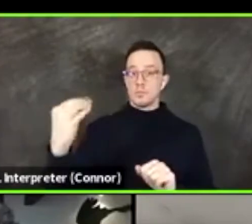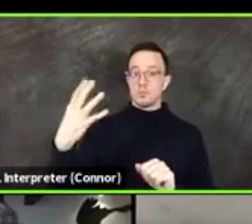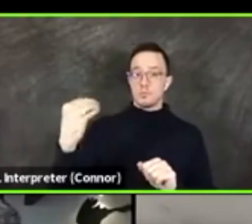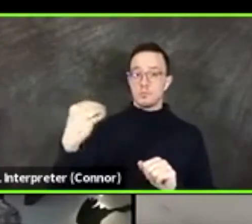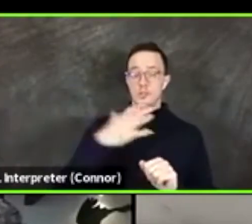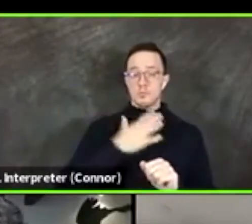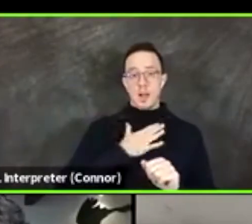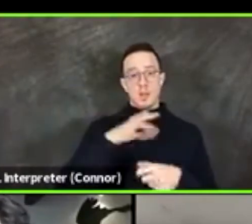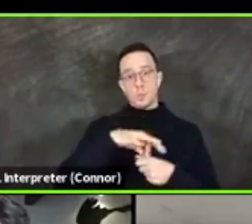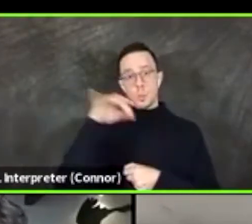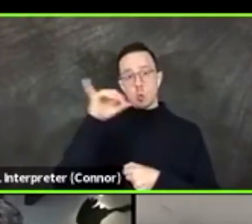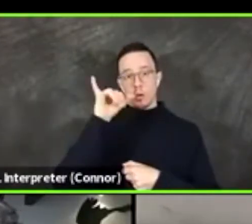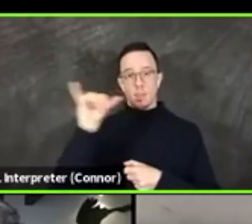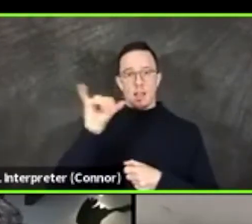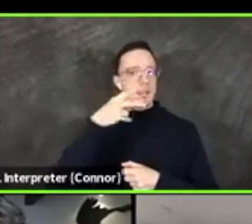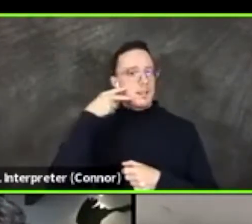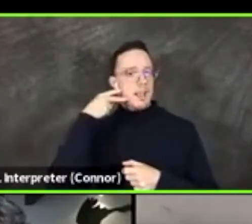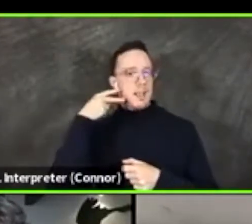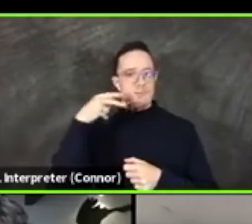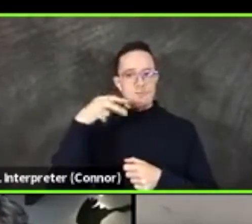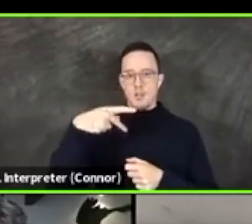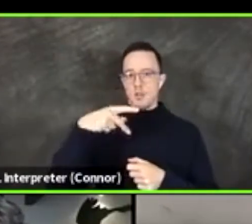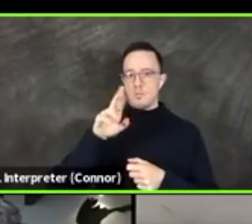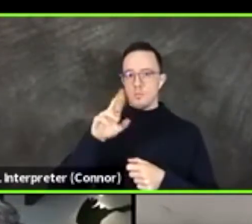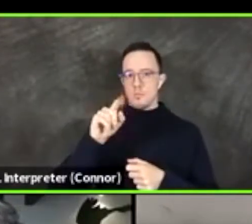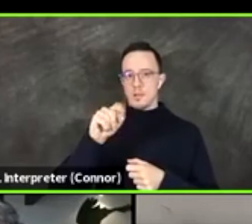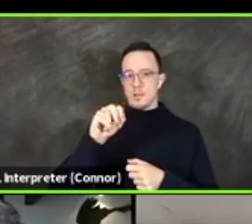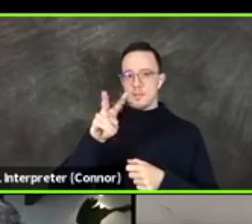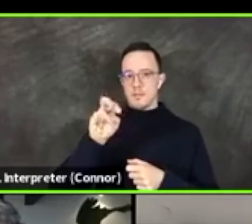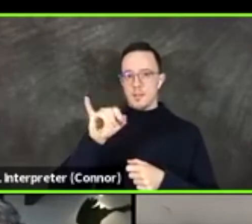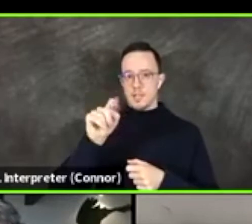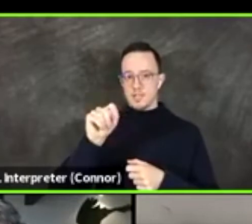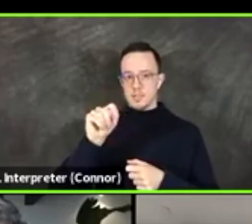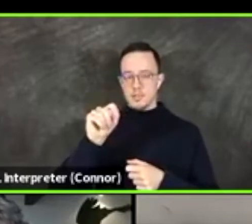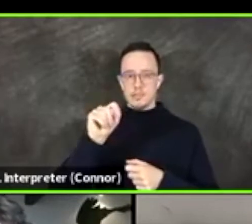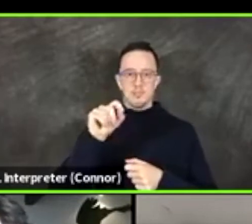NOT GIVING THAT LANGUAGE UP WITH THE POTENTIAL FOR THOSE WORDS, AND THOSE TERMS TO BE,